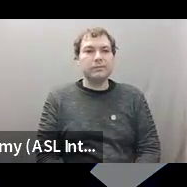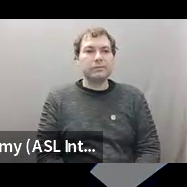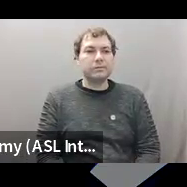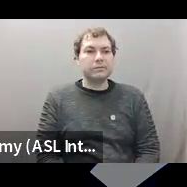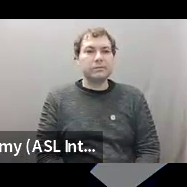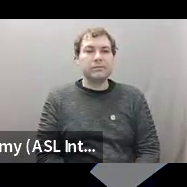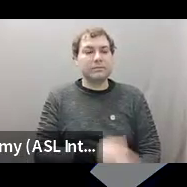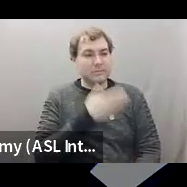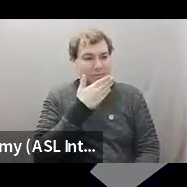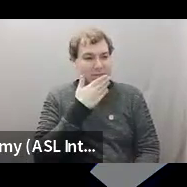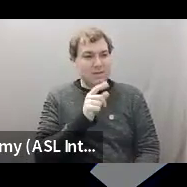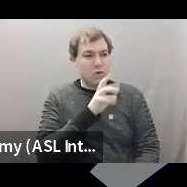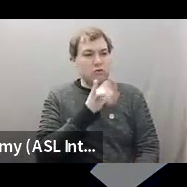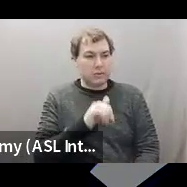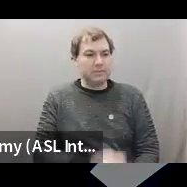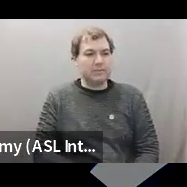Linda Pogue: Thank you. Troy. Yeah, I heard you say.